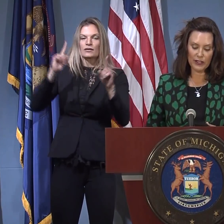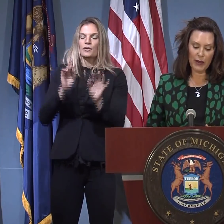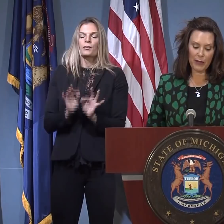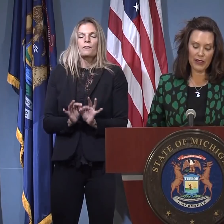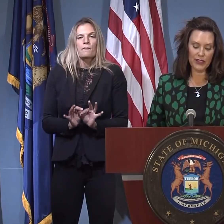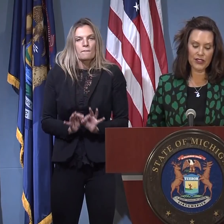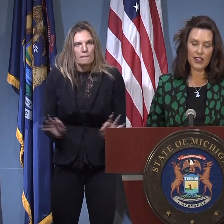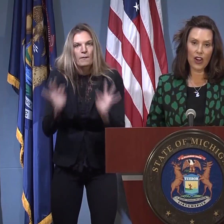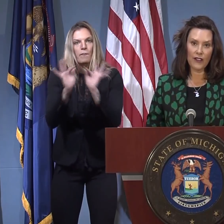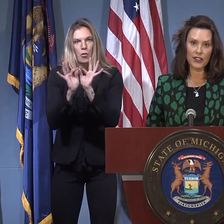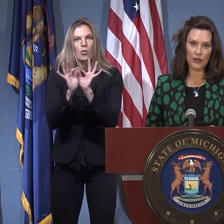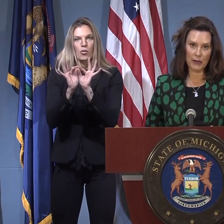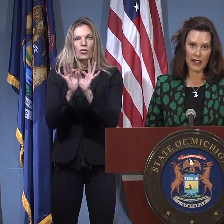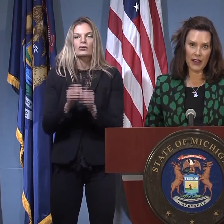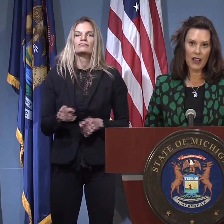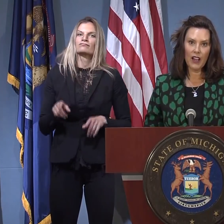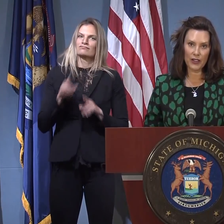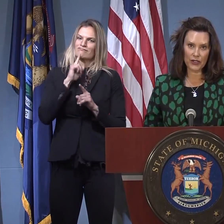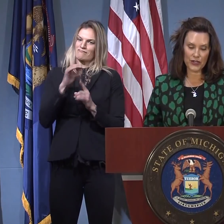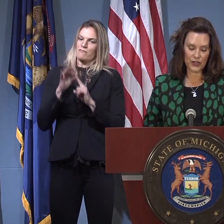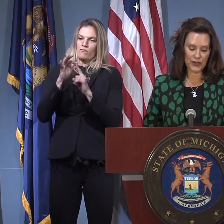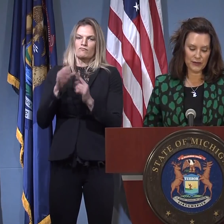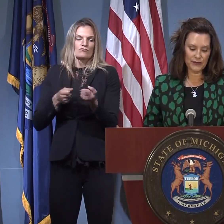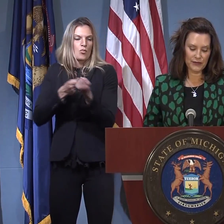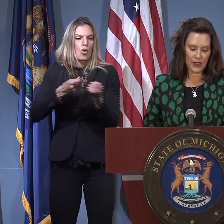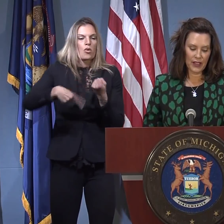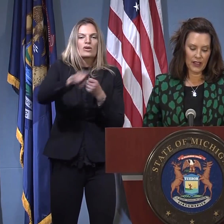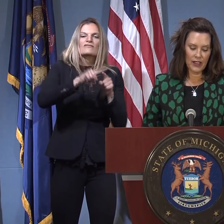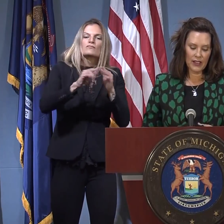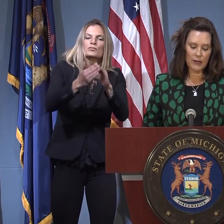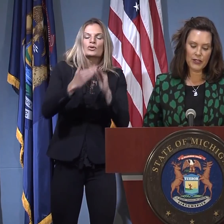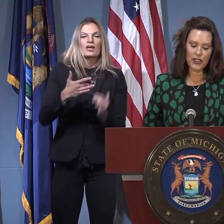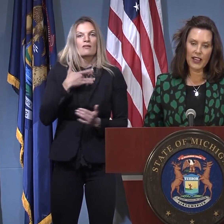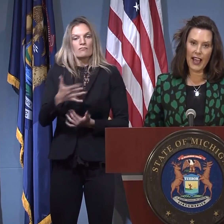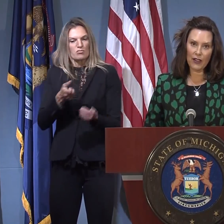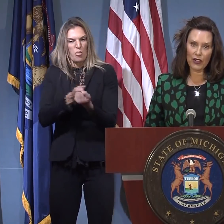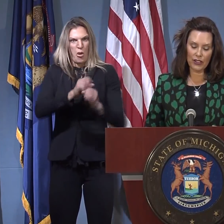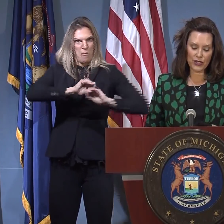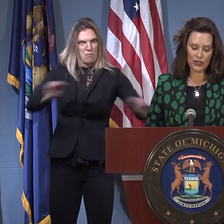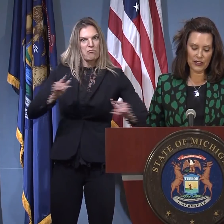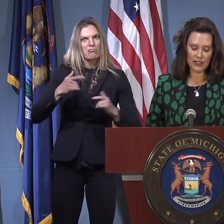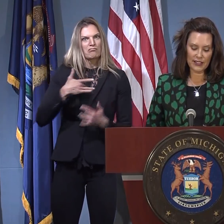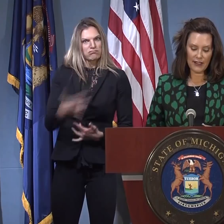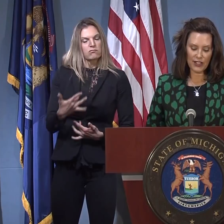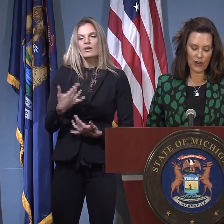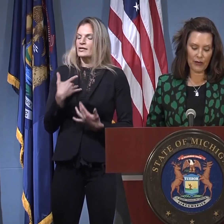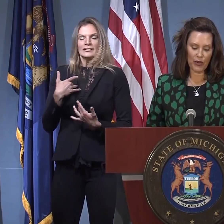THRIVE IS CRITICAL TO BRING MORE ECONOMIC PROSPERITY TO POPULATIONS THAT OFTEN REMAIN